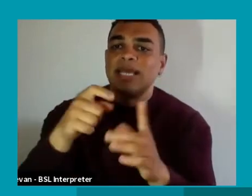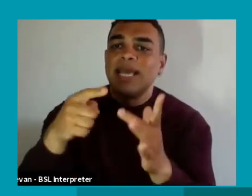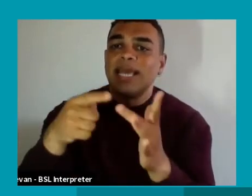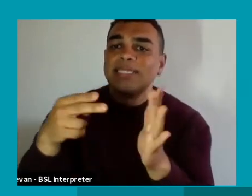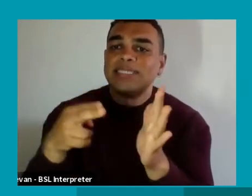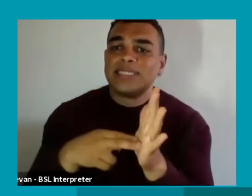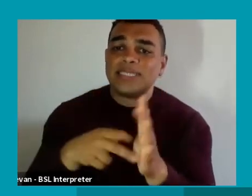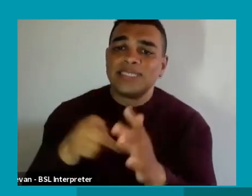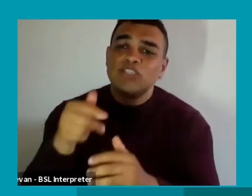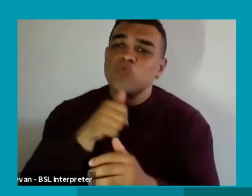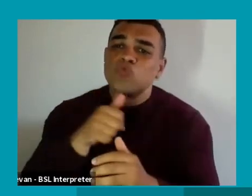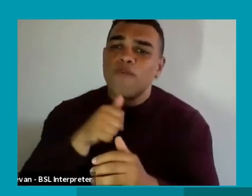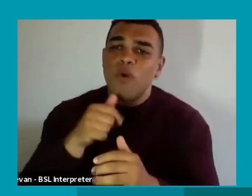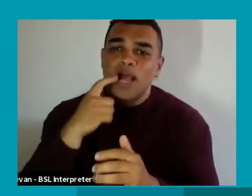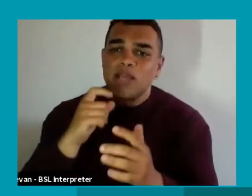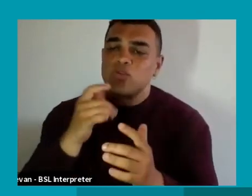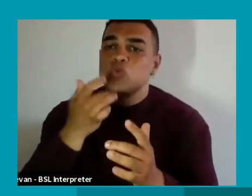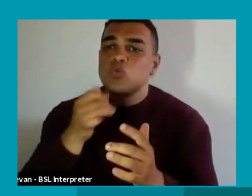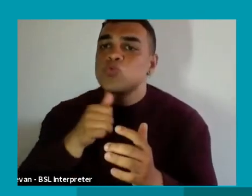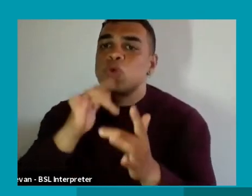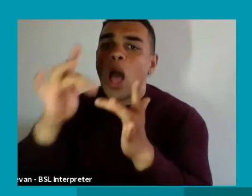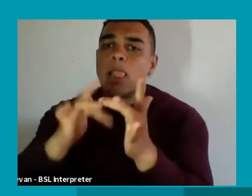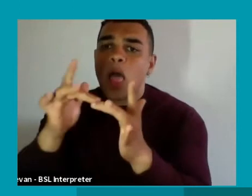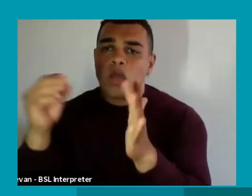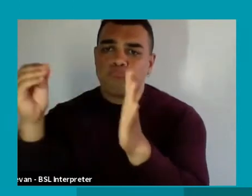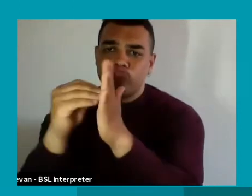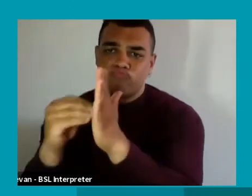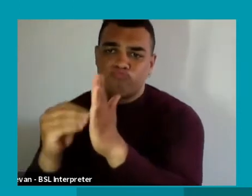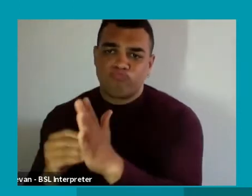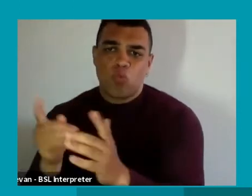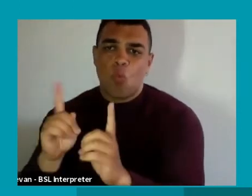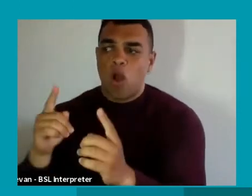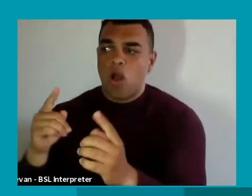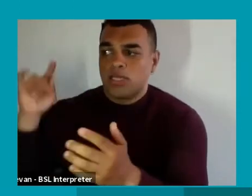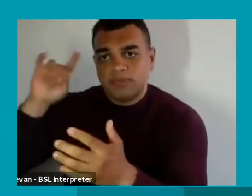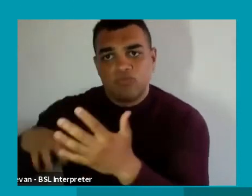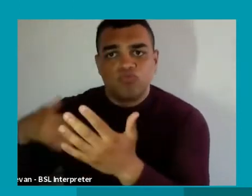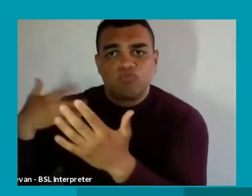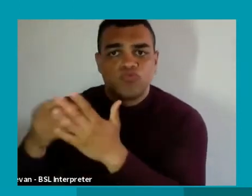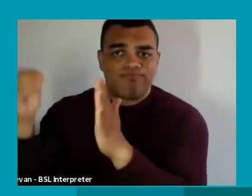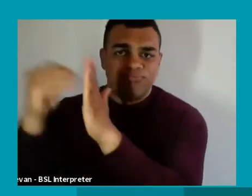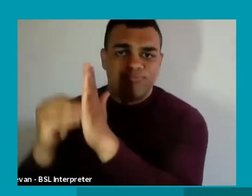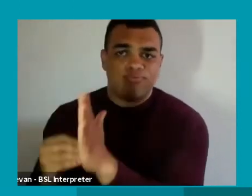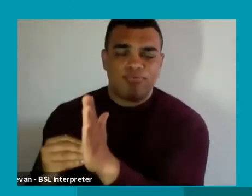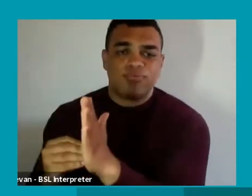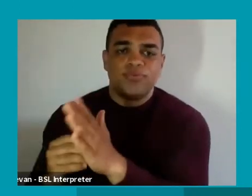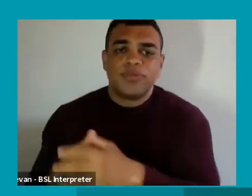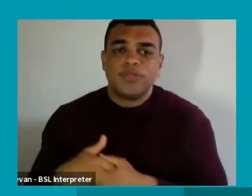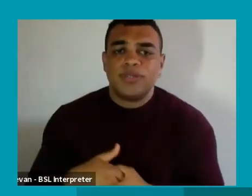you do need to call bits out of it. Secondary school qualifications. If you have a university degree,